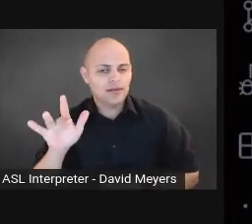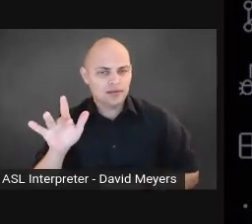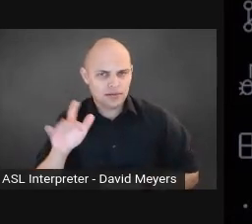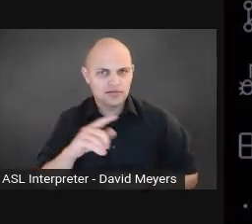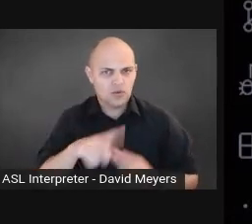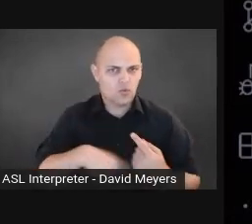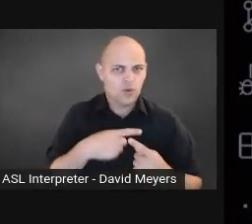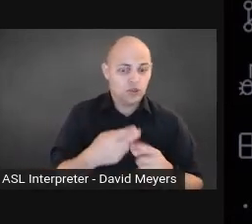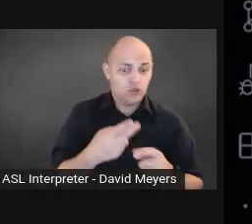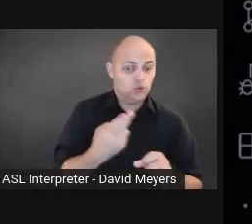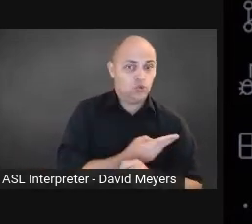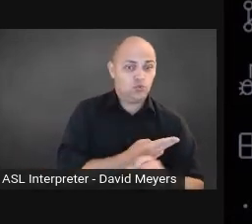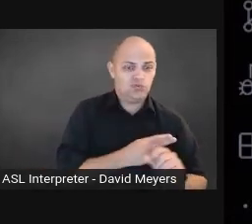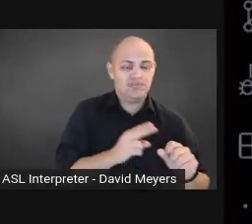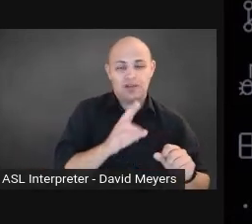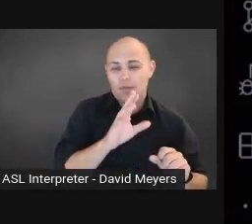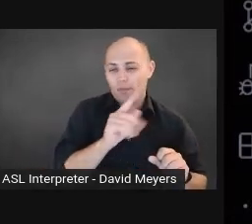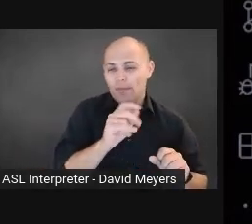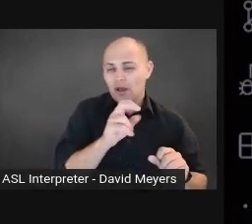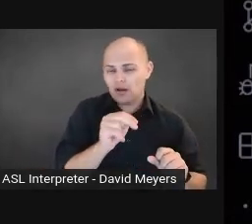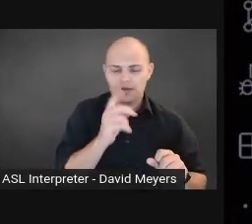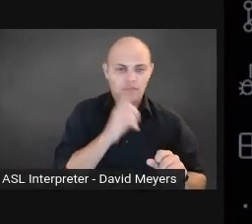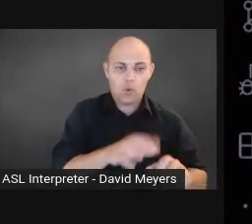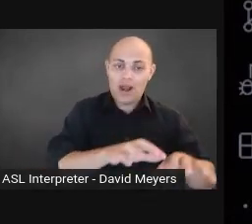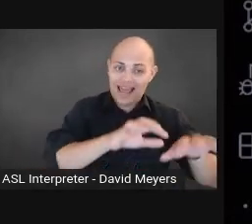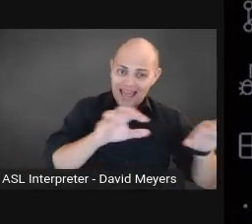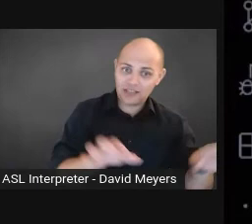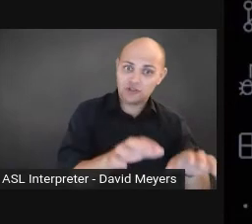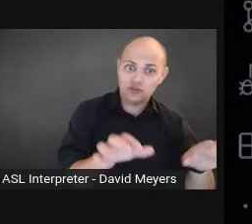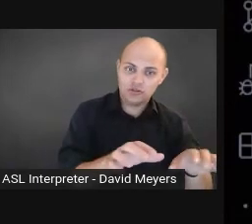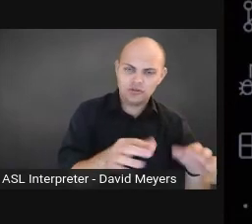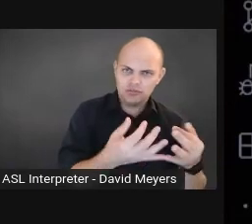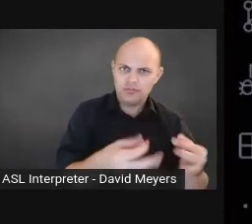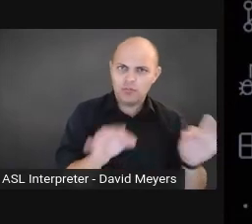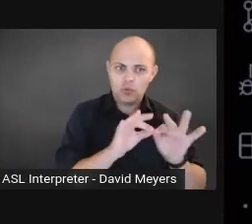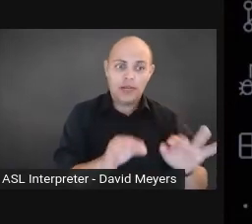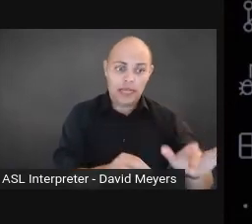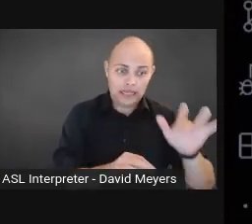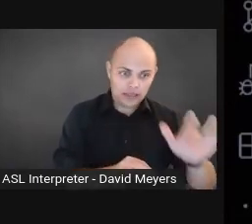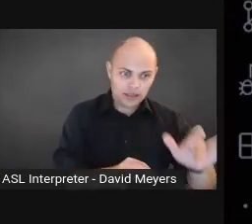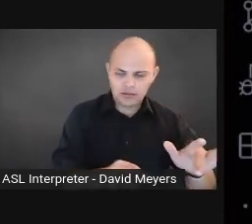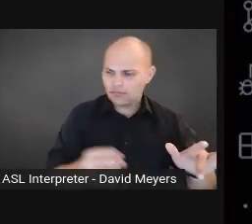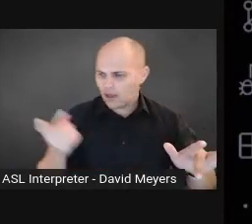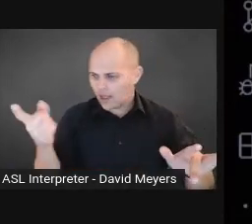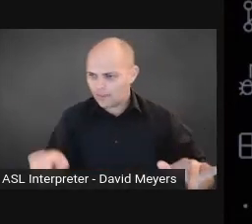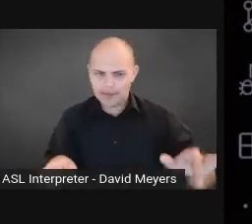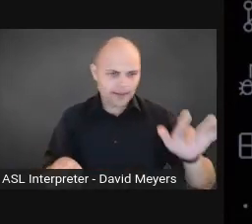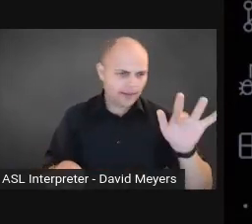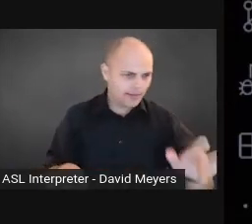to have some kind of actionable action, something that happens whenever you click on it, instead of going to a different webpage.